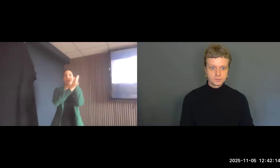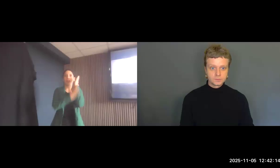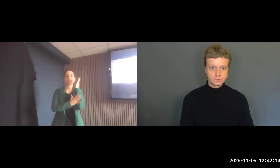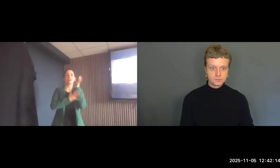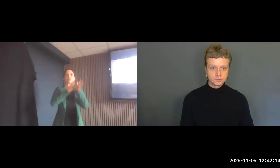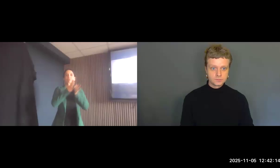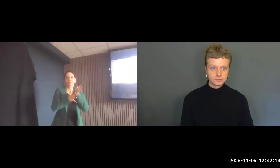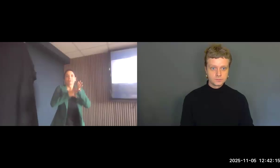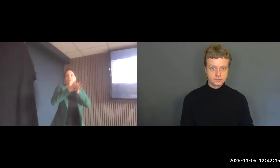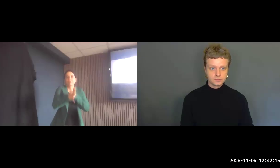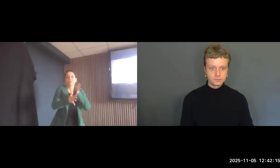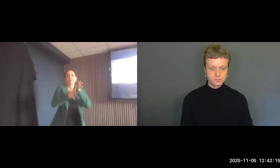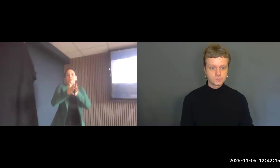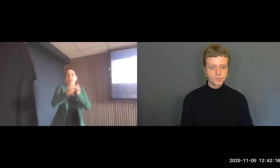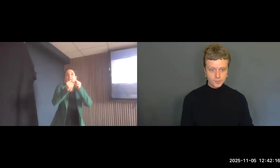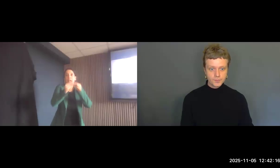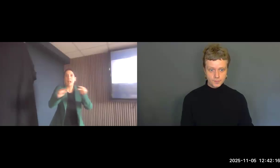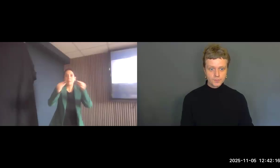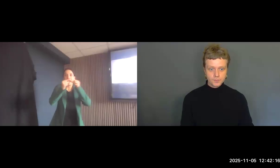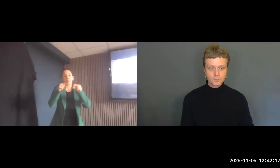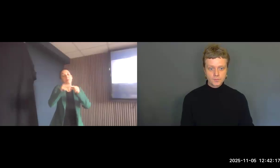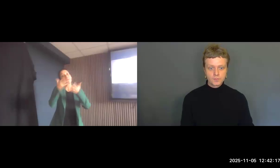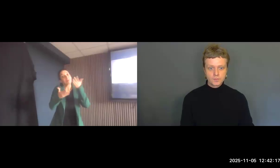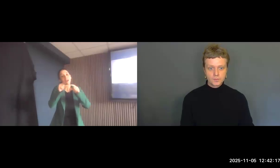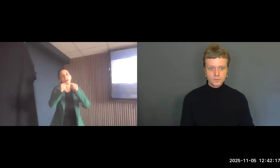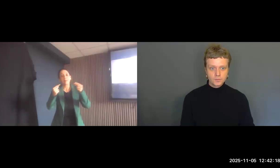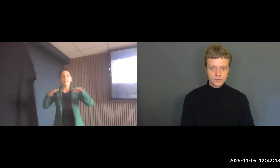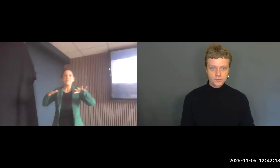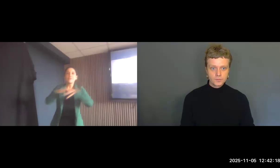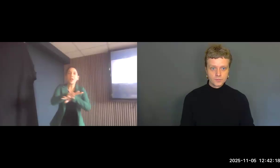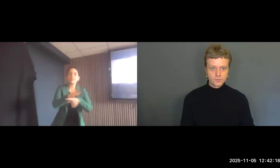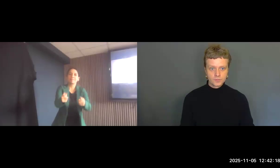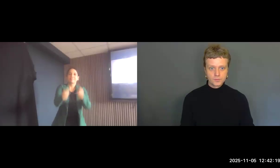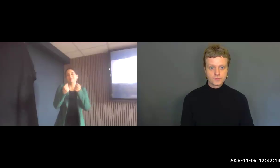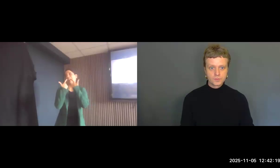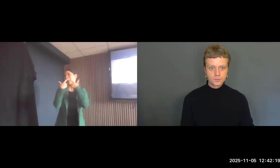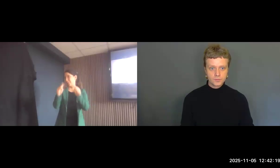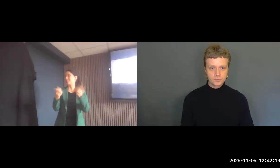In terms of other influence as well.